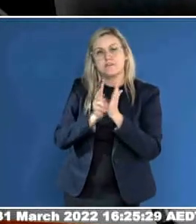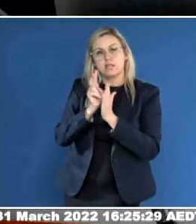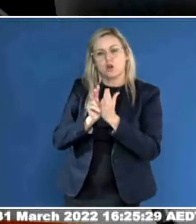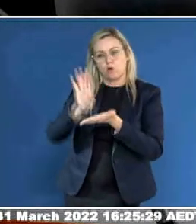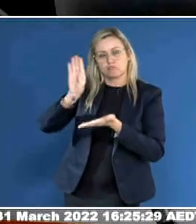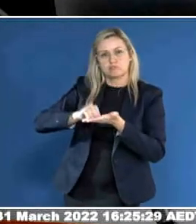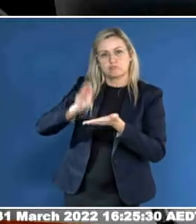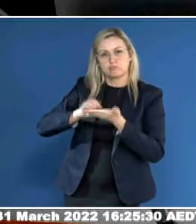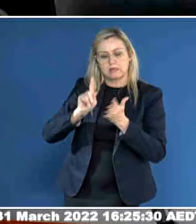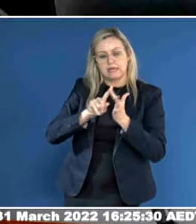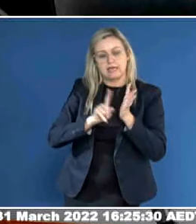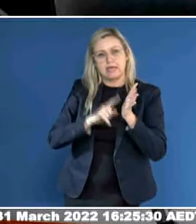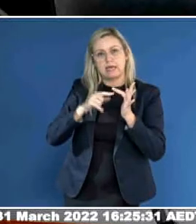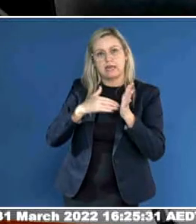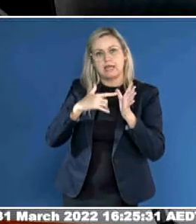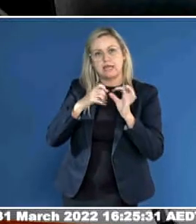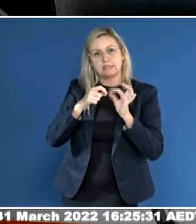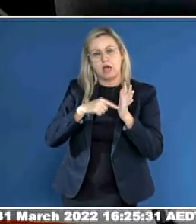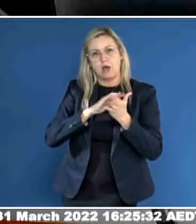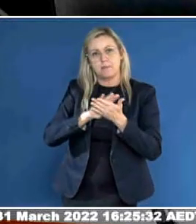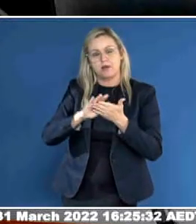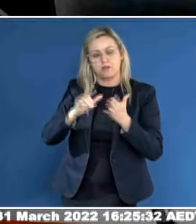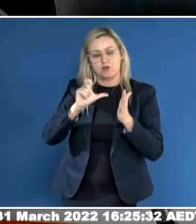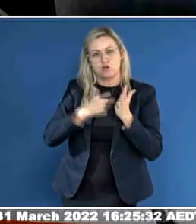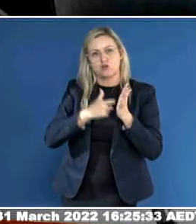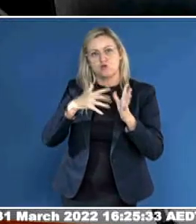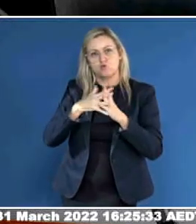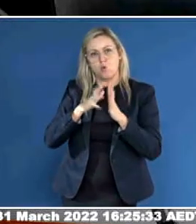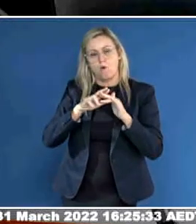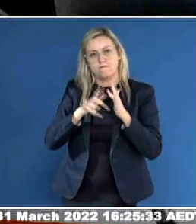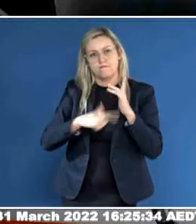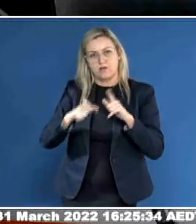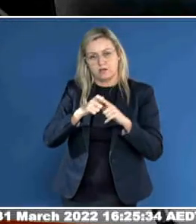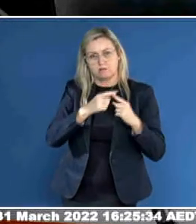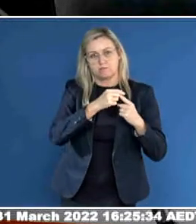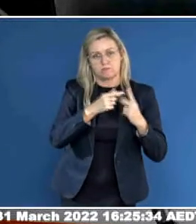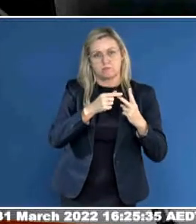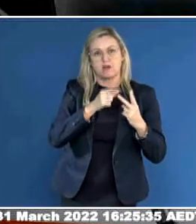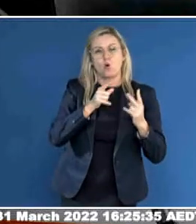Elizabeth Crawford and also the transcript of the video recording with Elizabeth